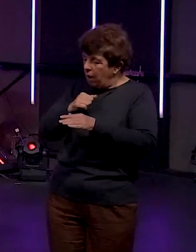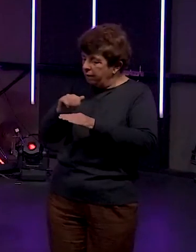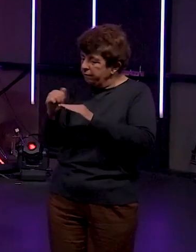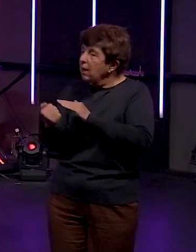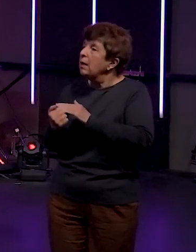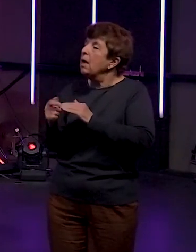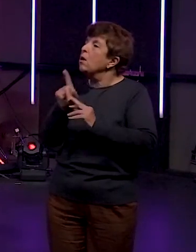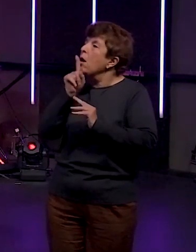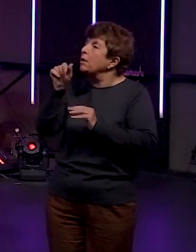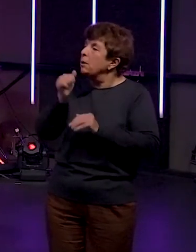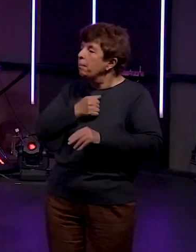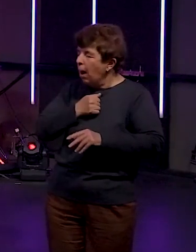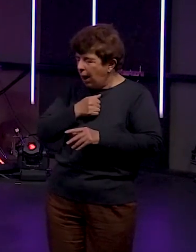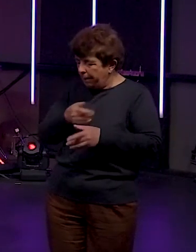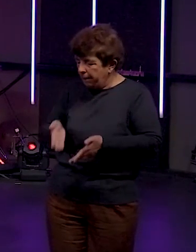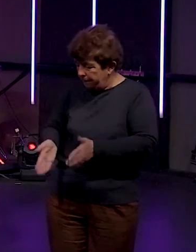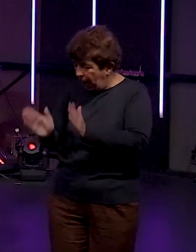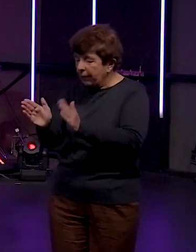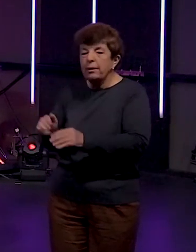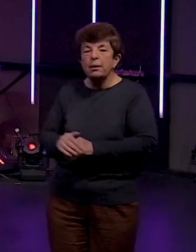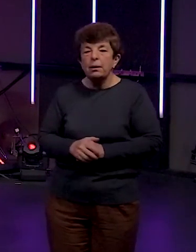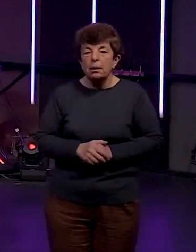Reckon you can remember that? Reckon you can memorise it?